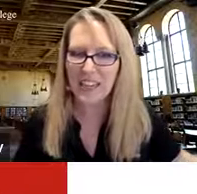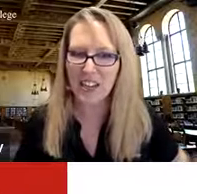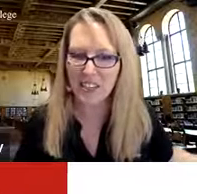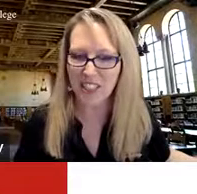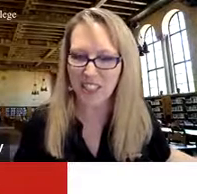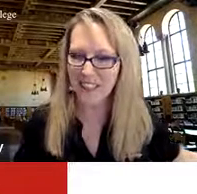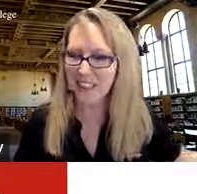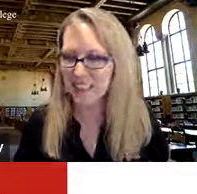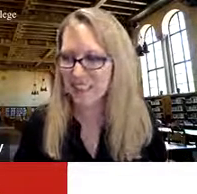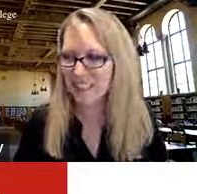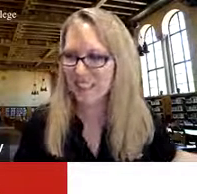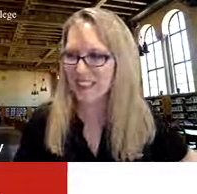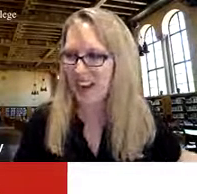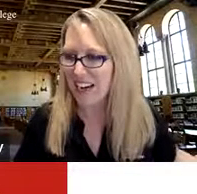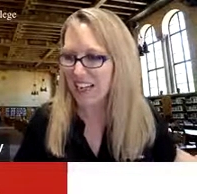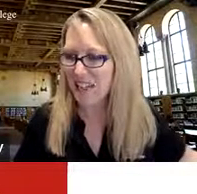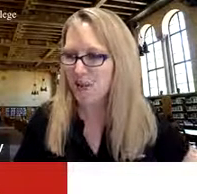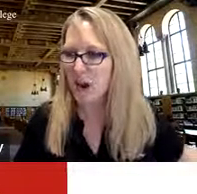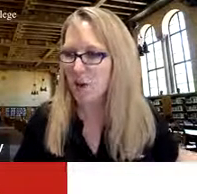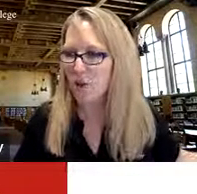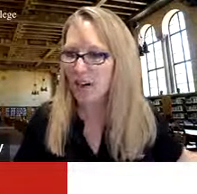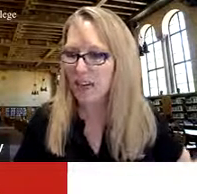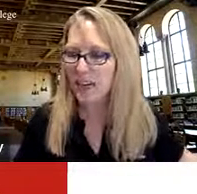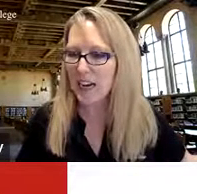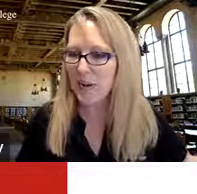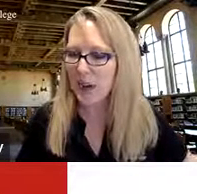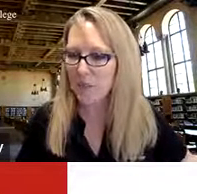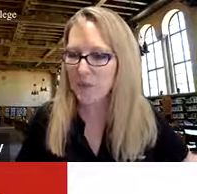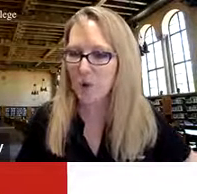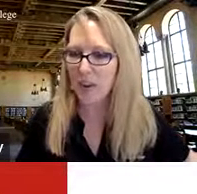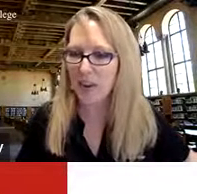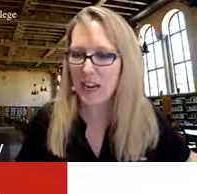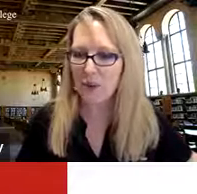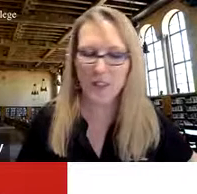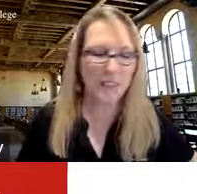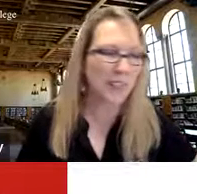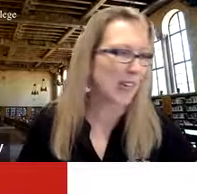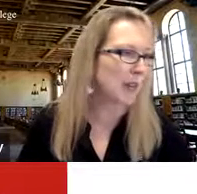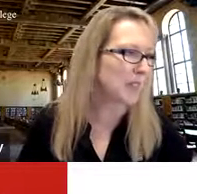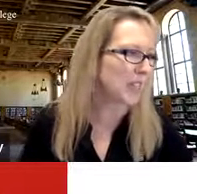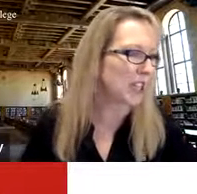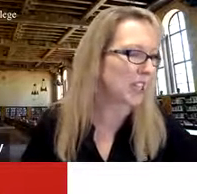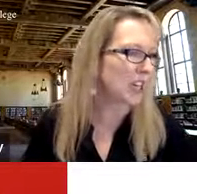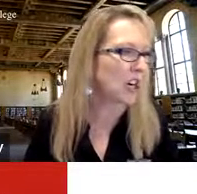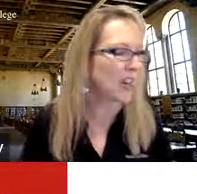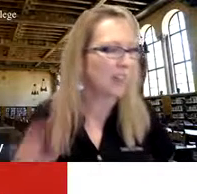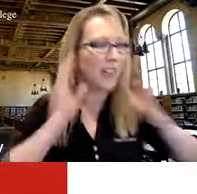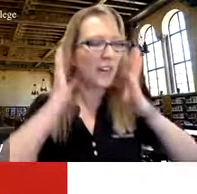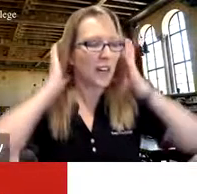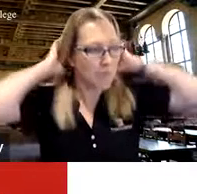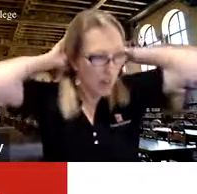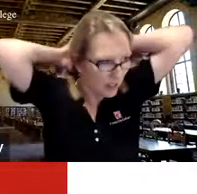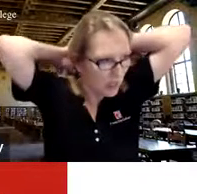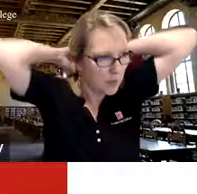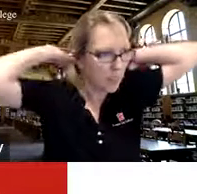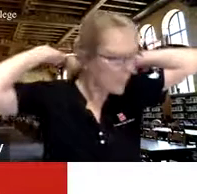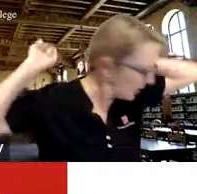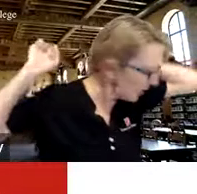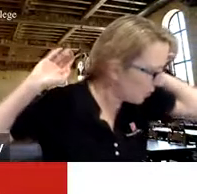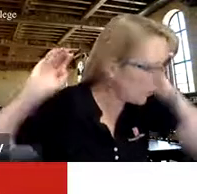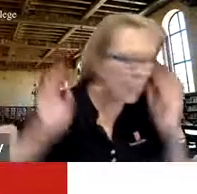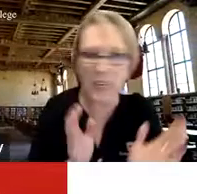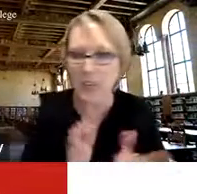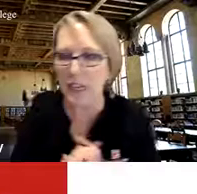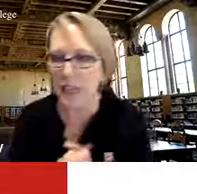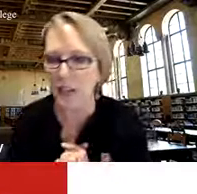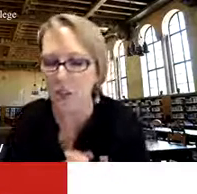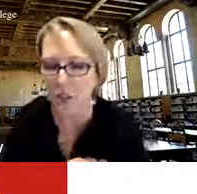technology. Yeah, well, we're gonna help support you today with this session on not only building community in the virtual